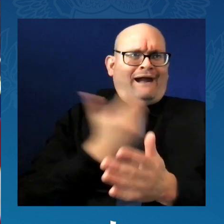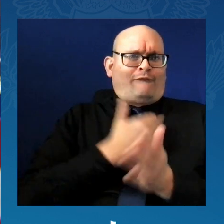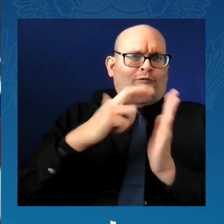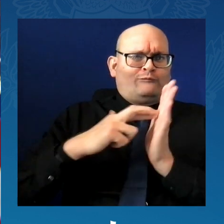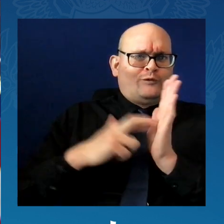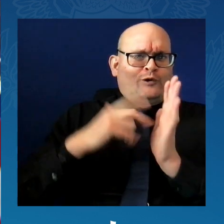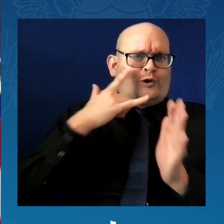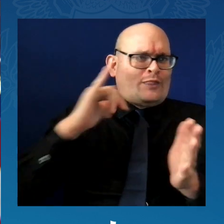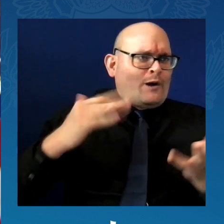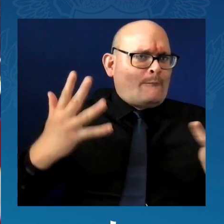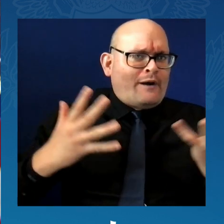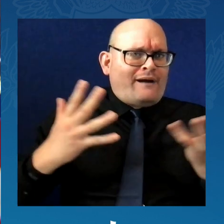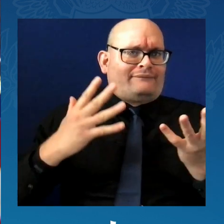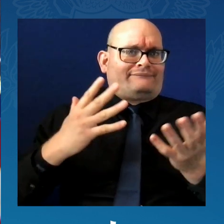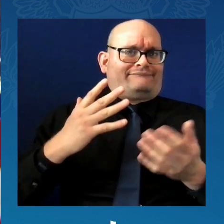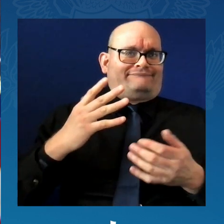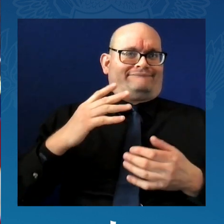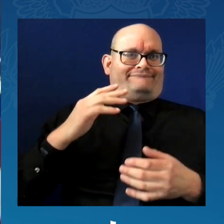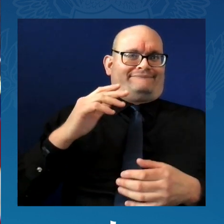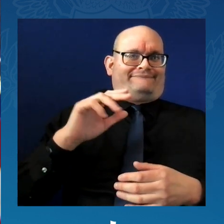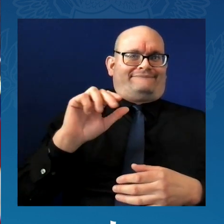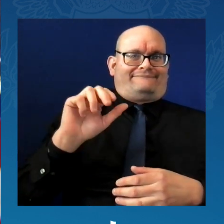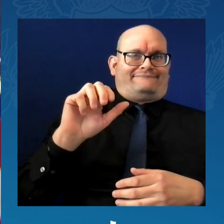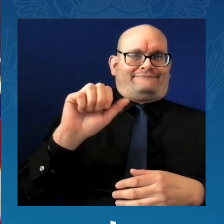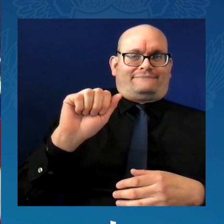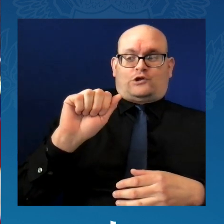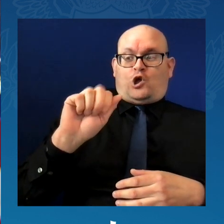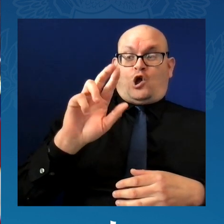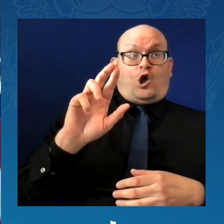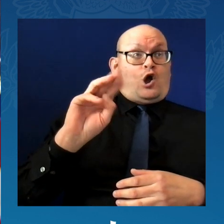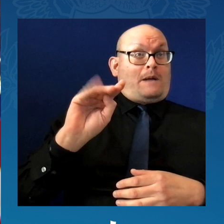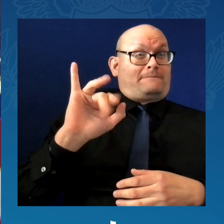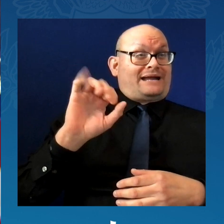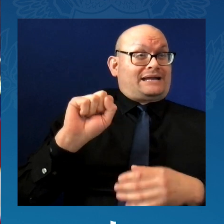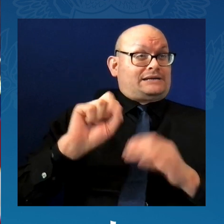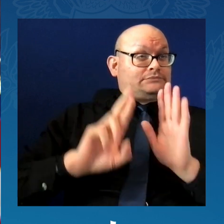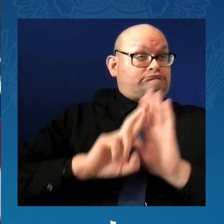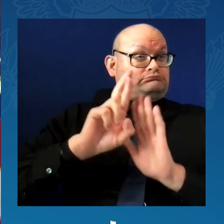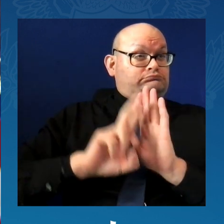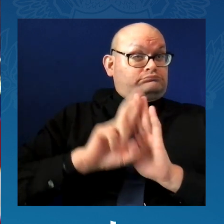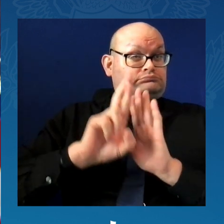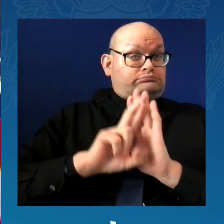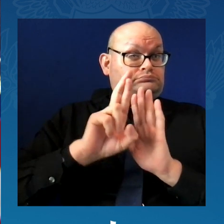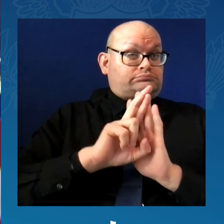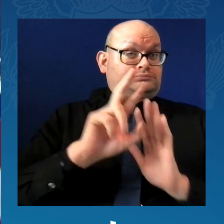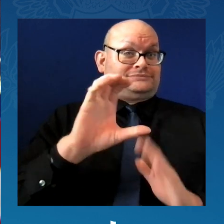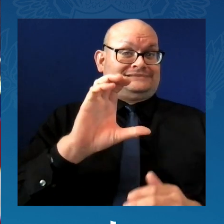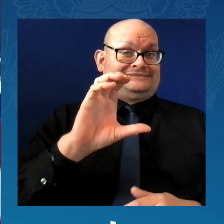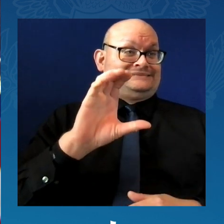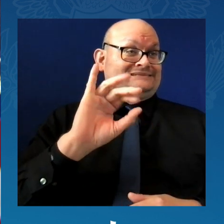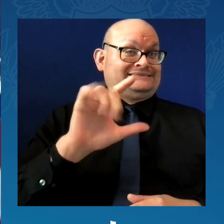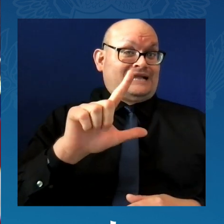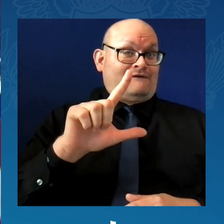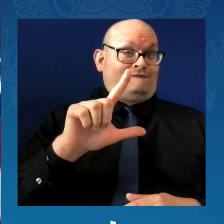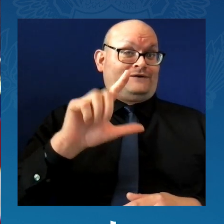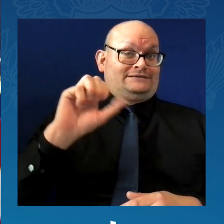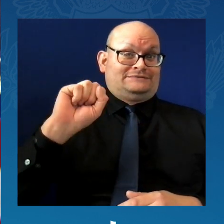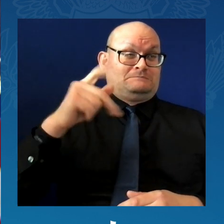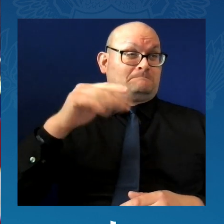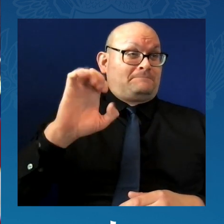which establish clear norms for civil space exploration, bringing the total number of signatories to 21.